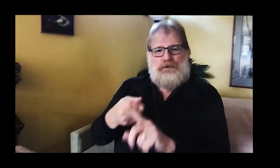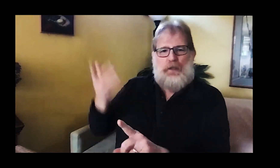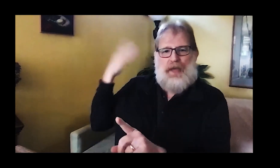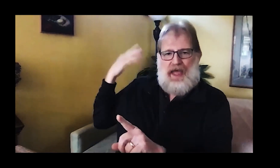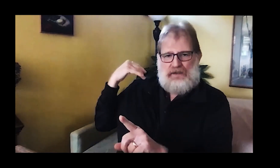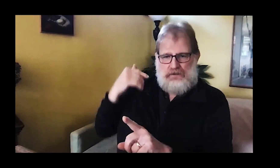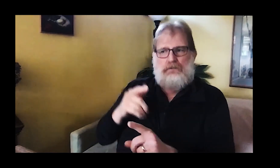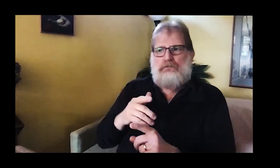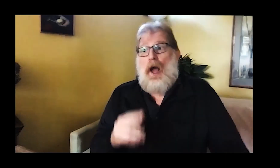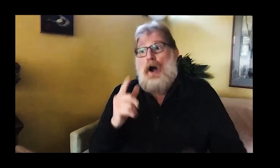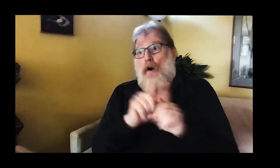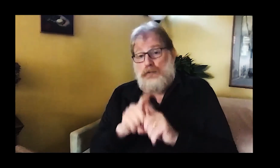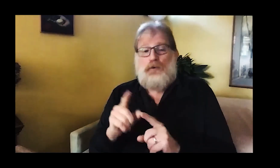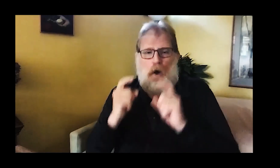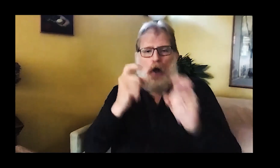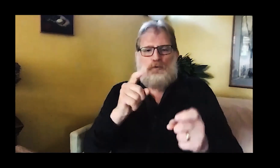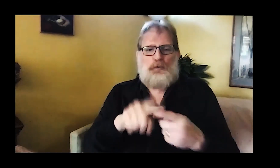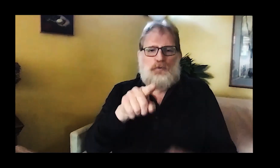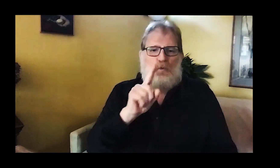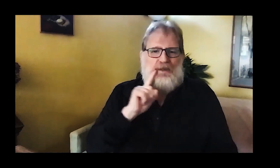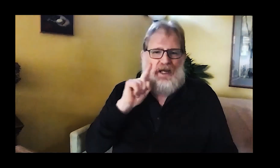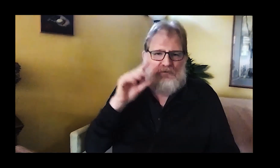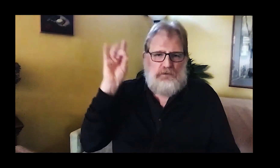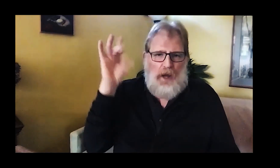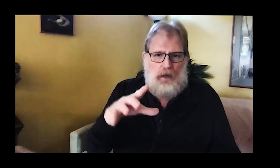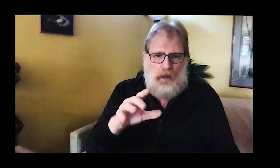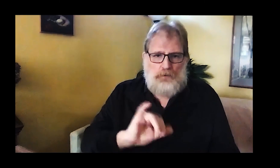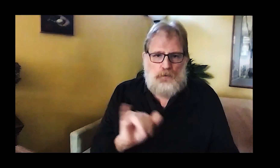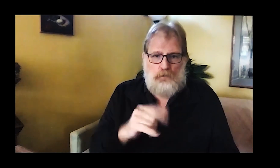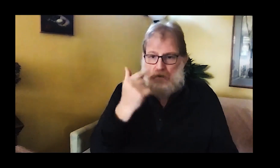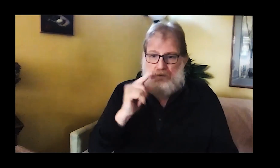shows in the past, and also of course you can donate to Deaf Spotlight because Deaf